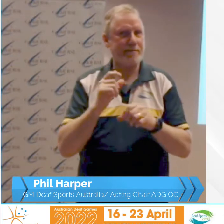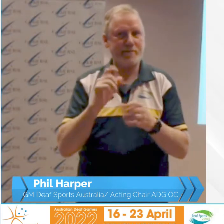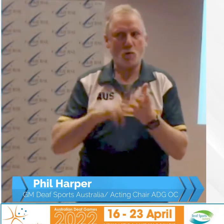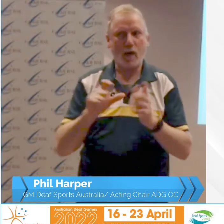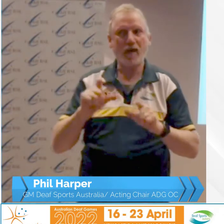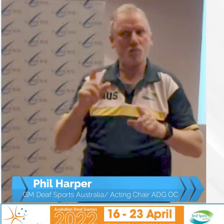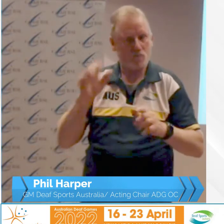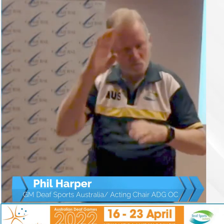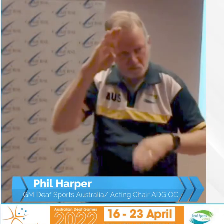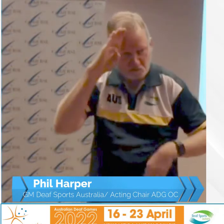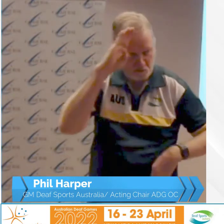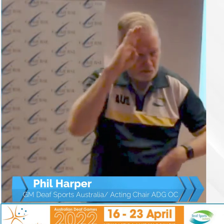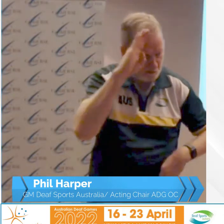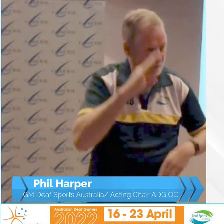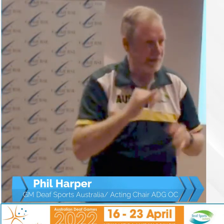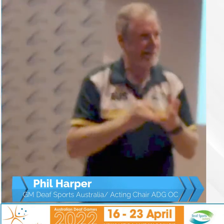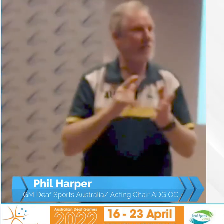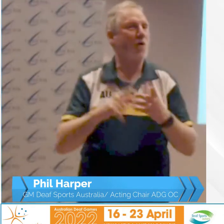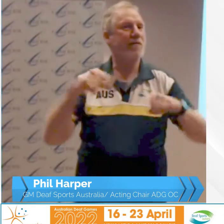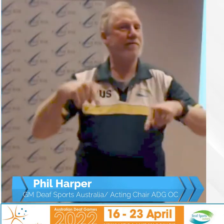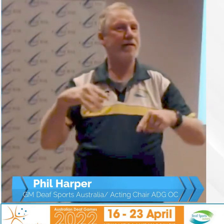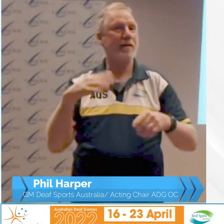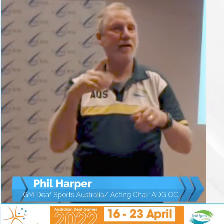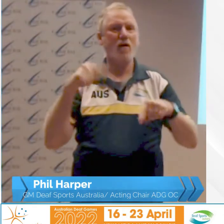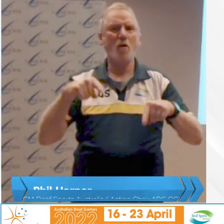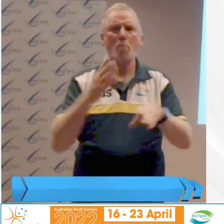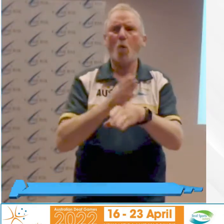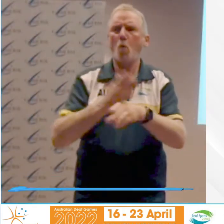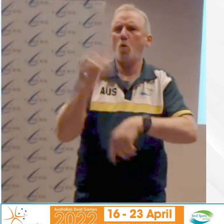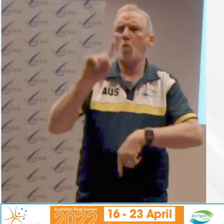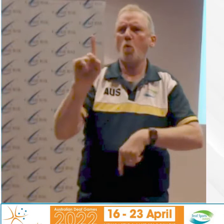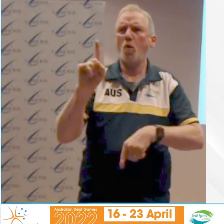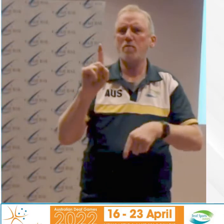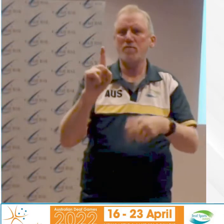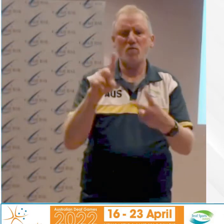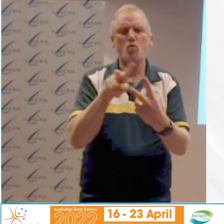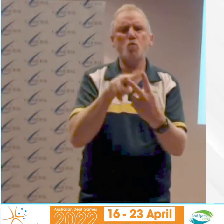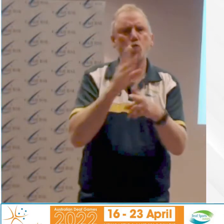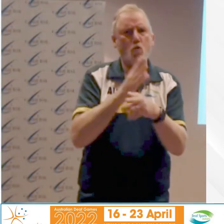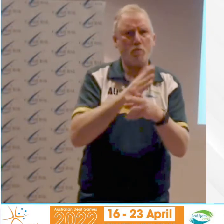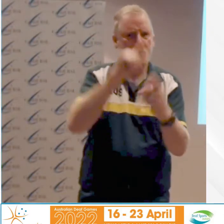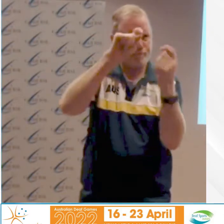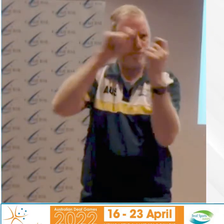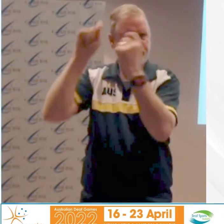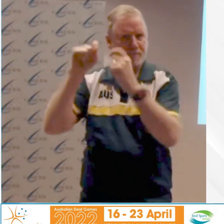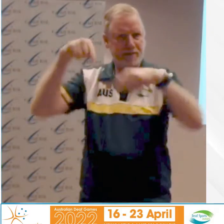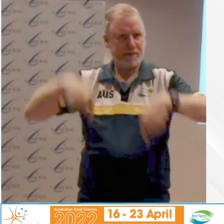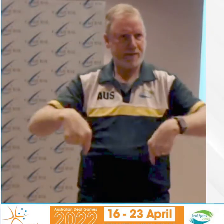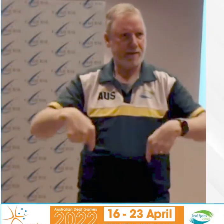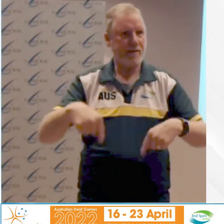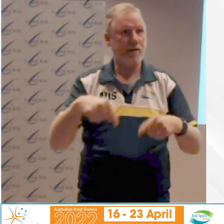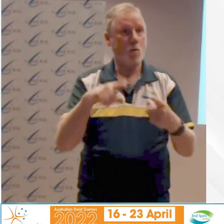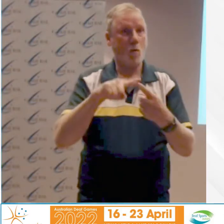New South Wales, Victorian rivalry but uh yes i'm from Melbourne and i'm here in two roles